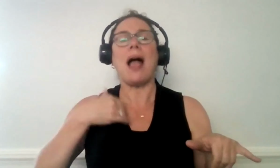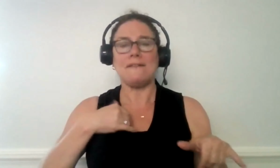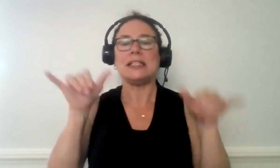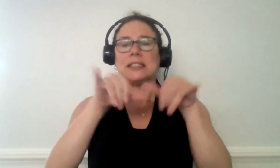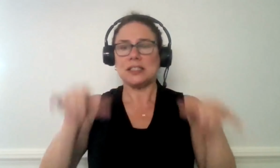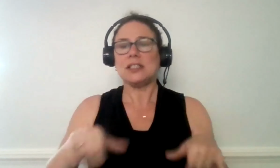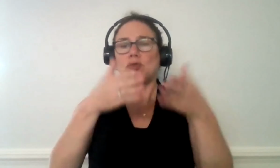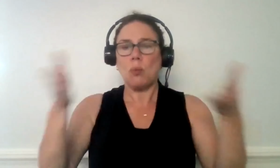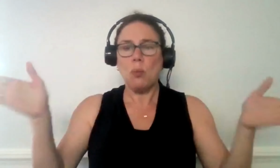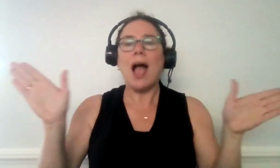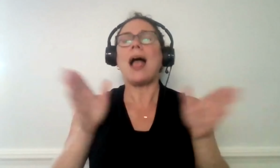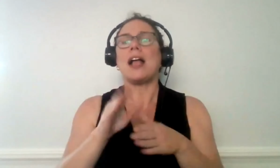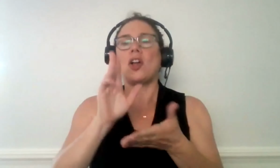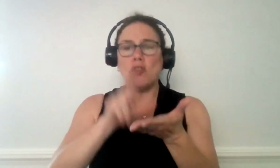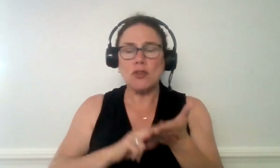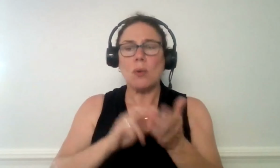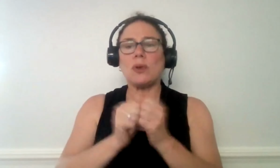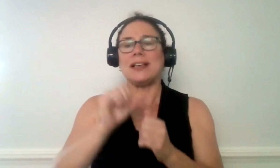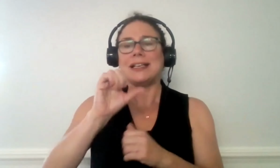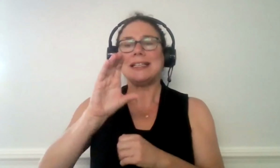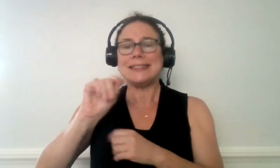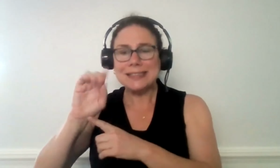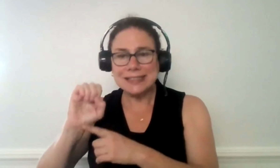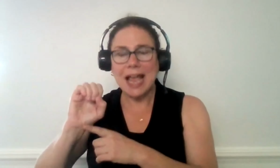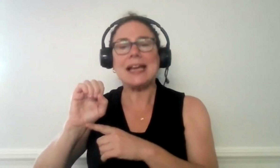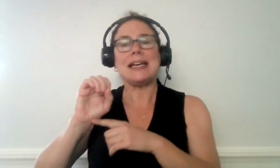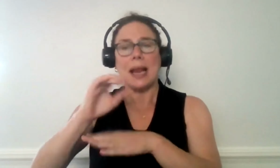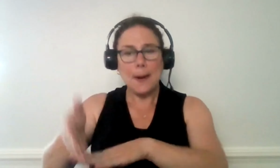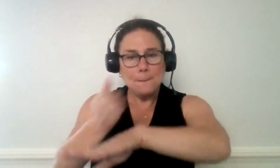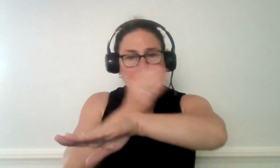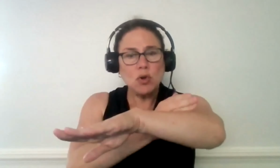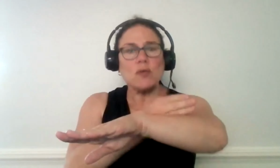with SiteImprove, which is a really great tool for scanning your websites and public facing web sites.